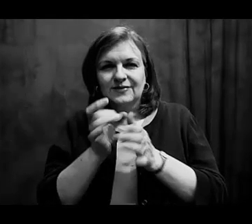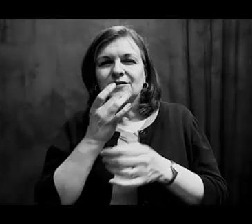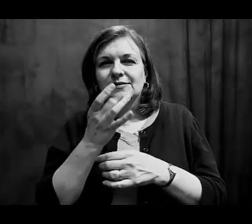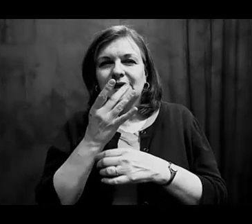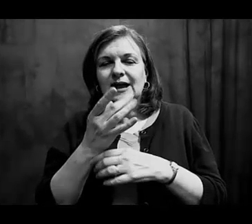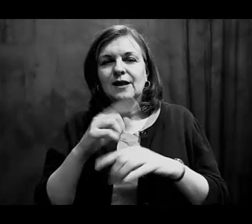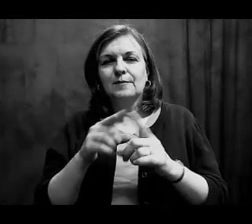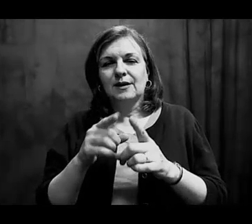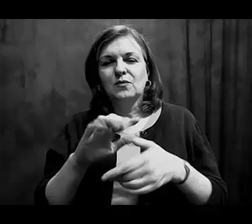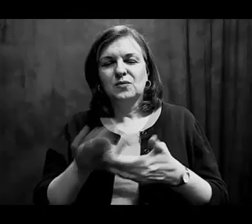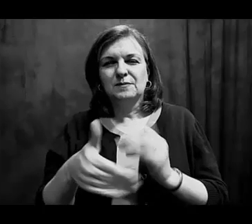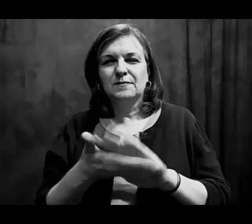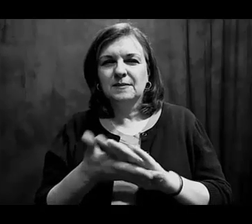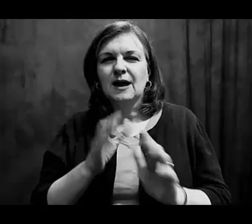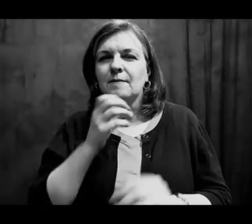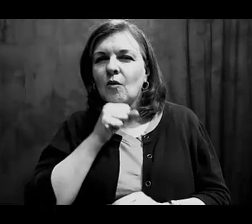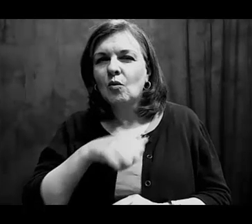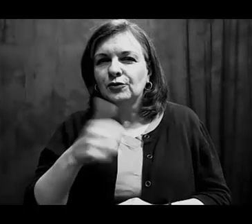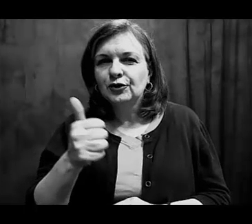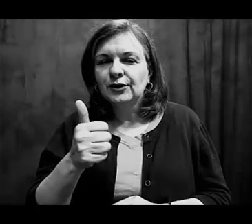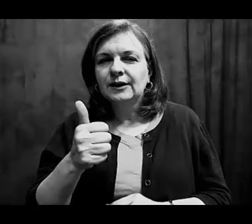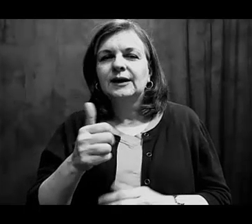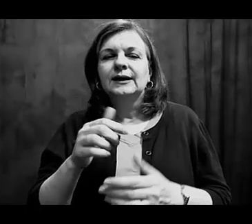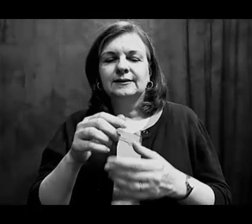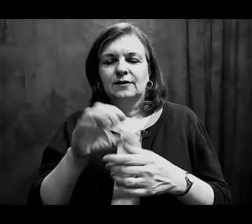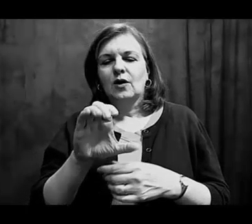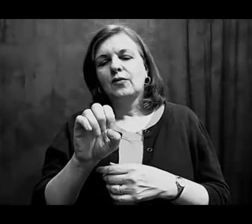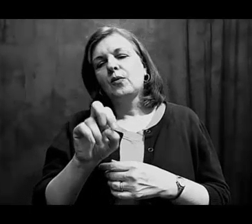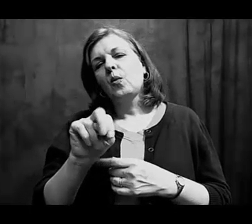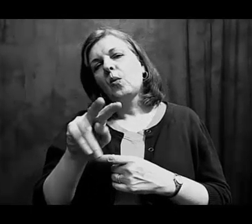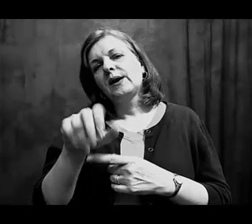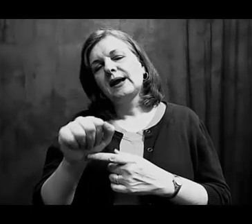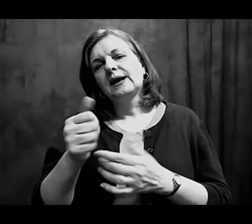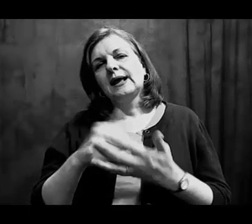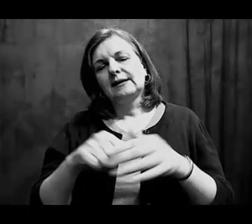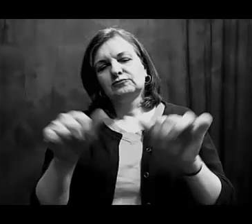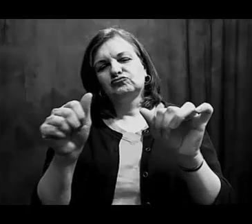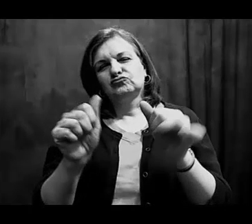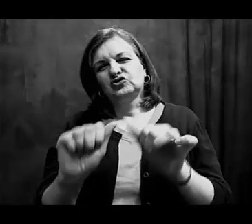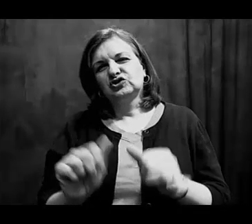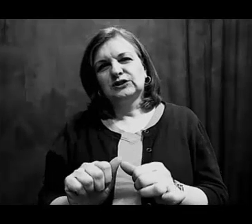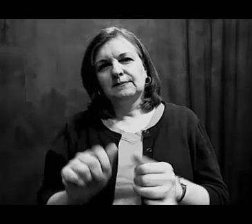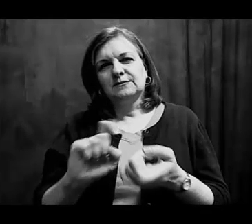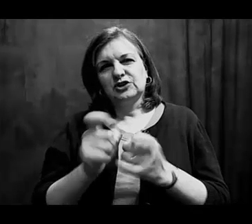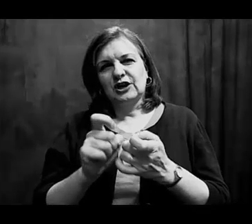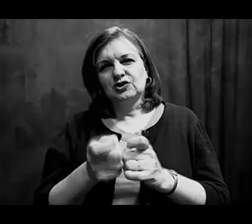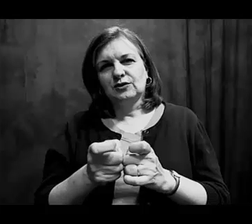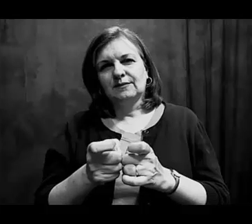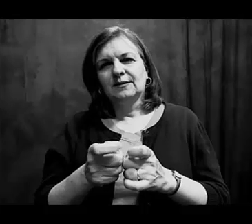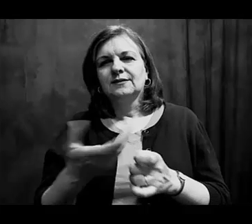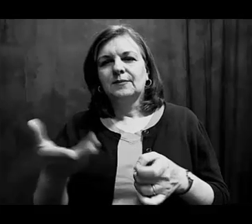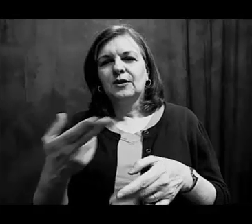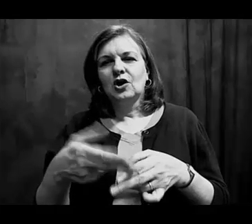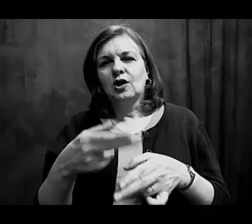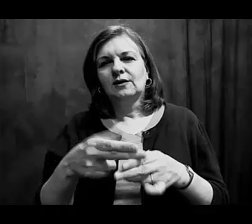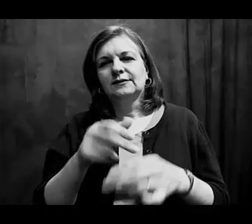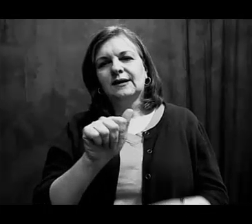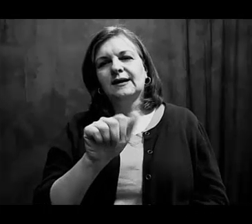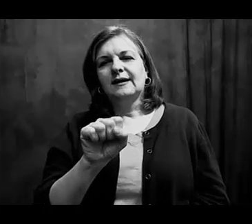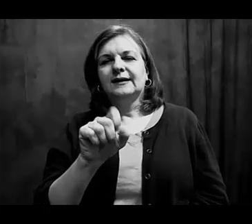get some deformities to it we can actually have something known as an astigmatism